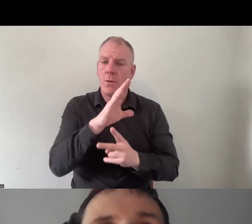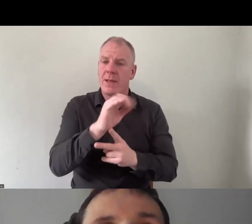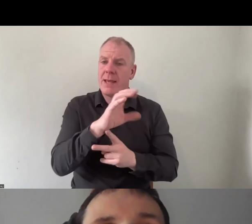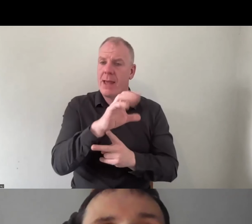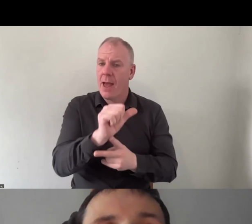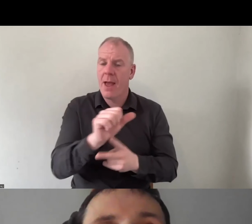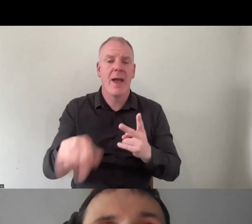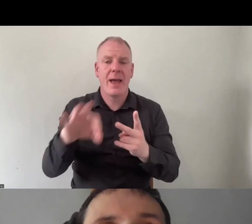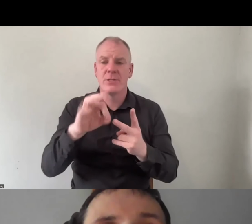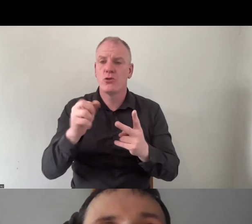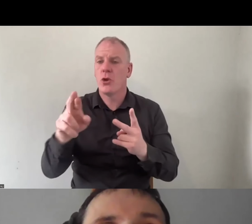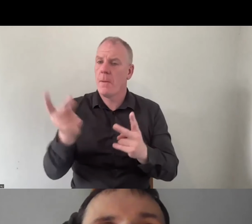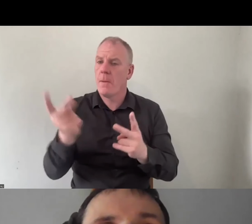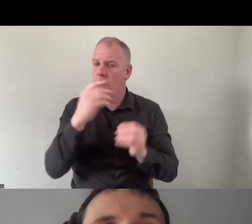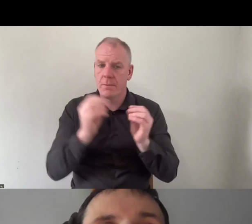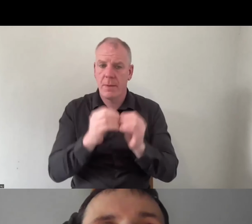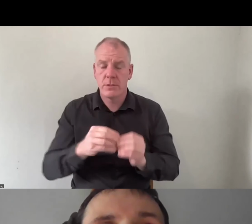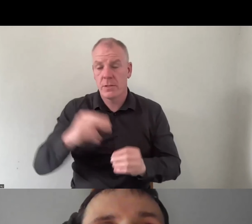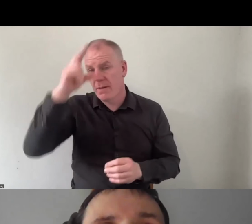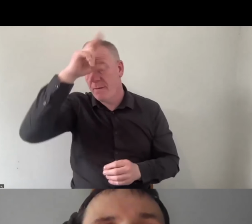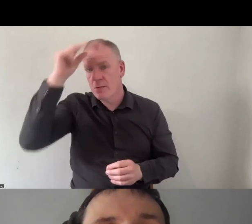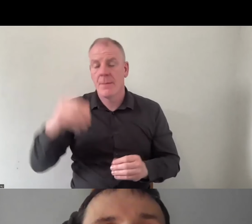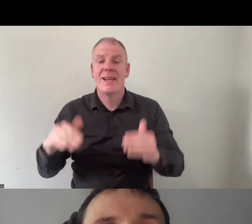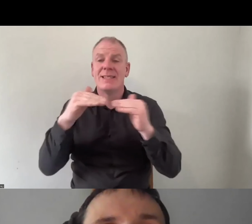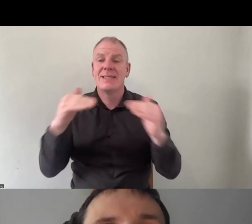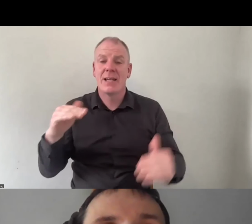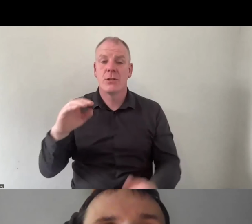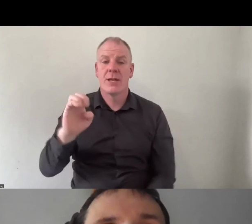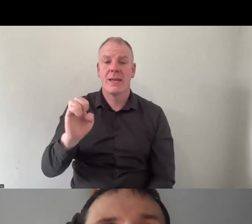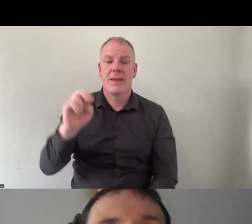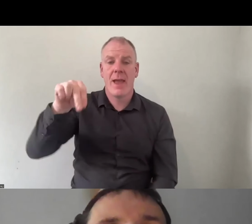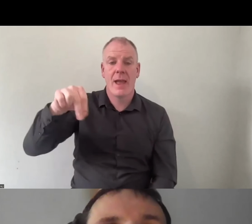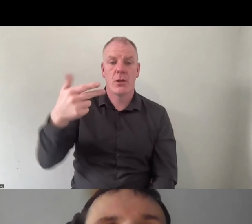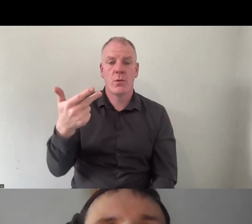So, for example, standard EN 301 549